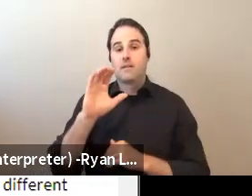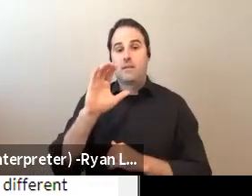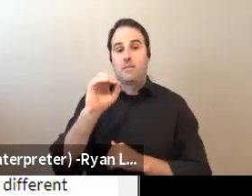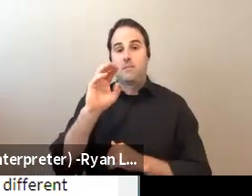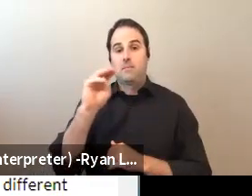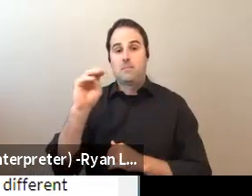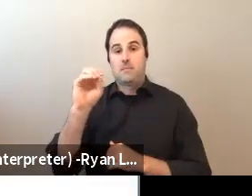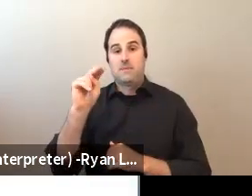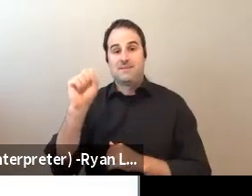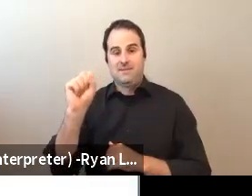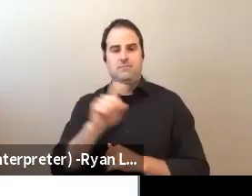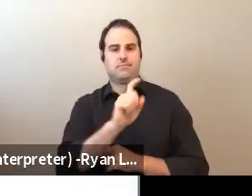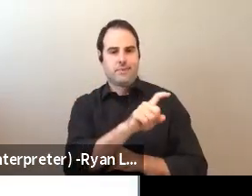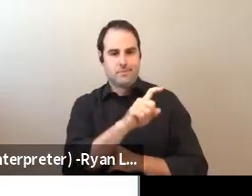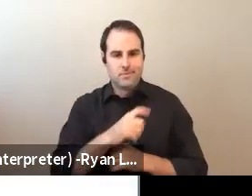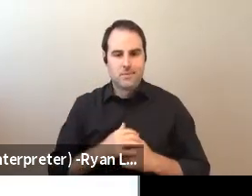Sally Potter: Again, here's the